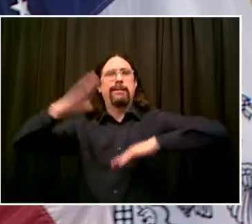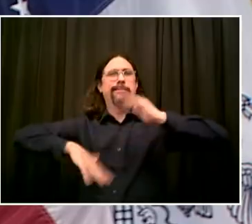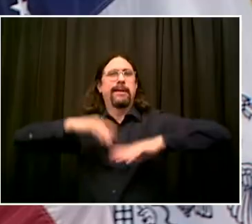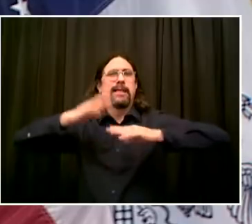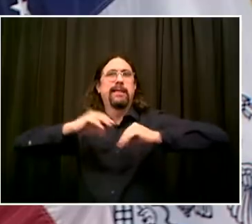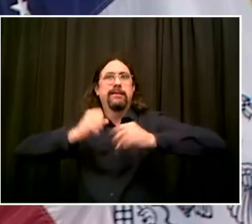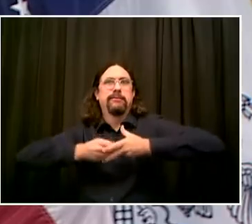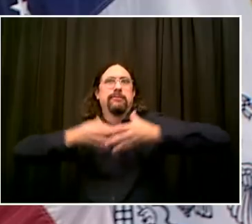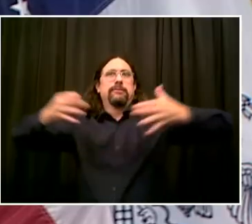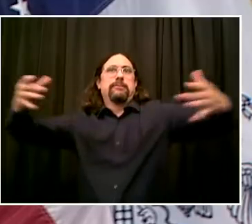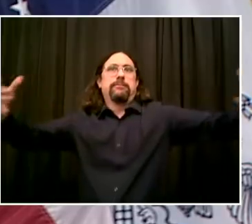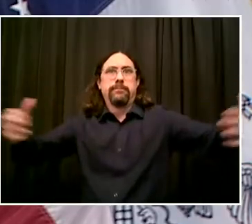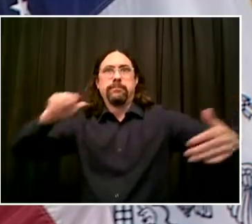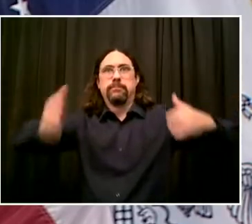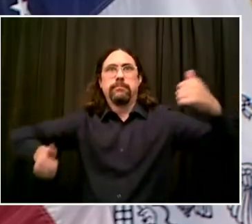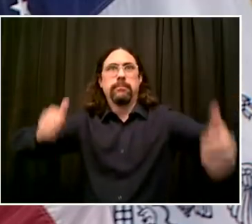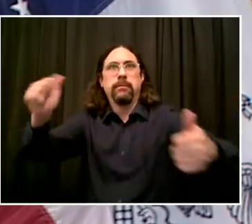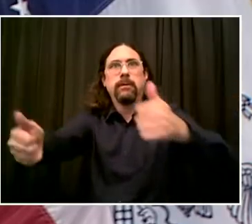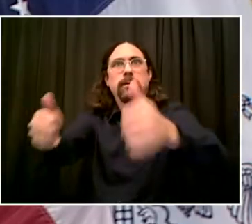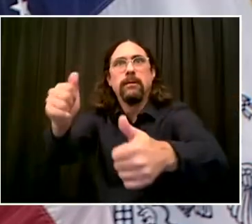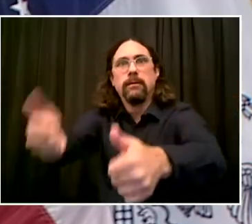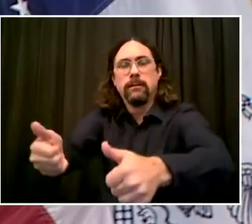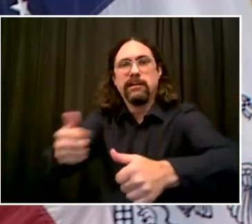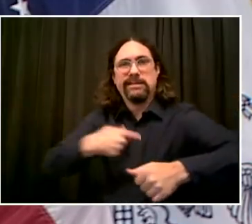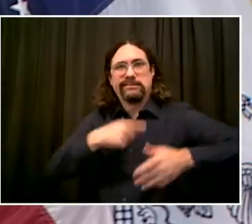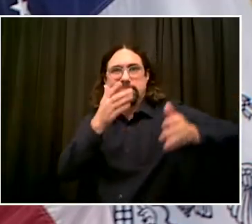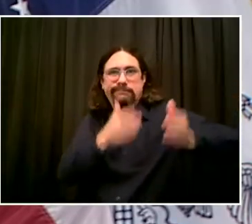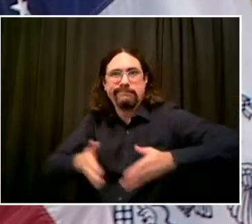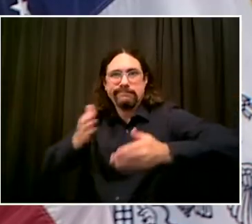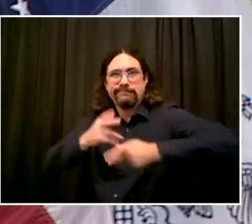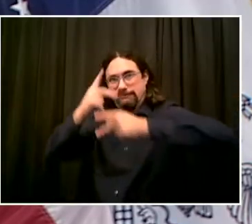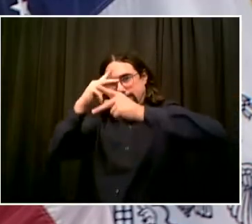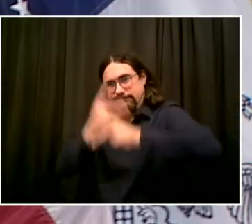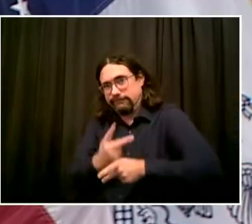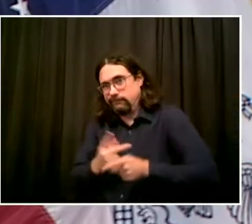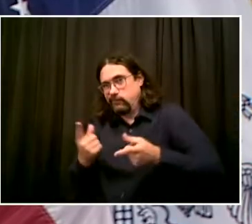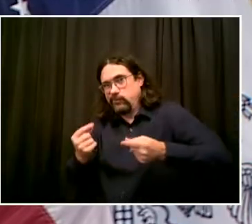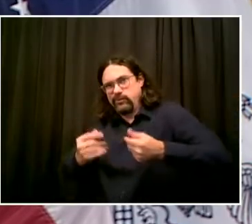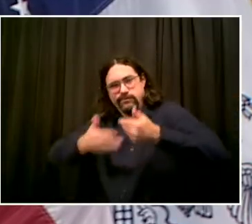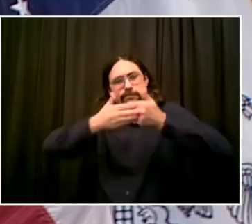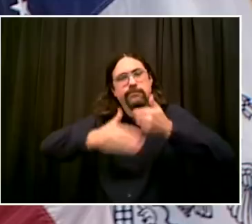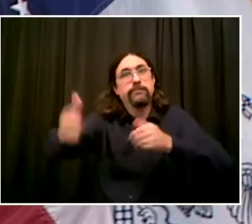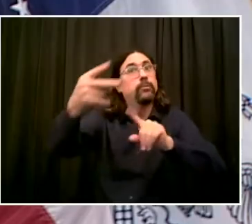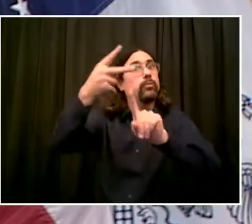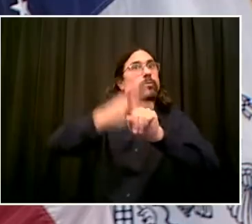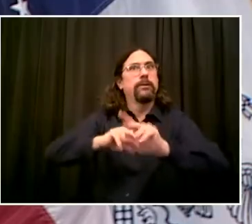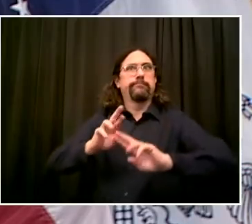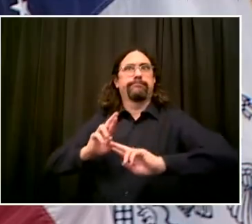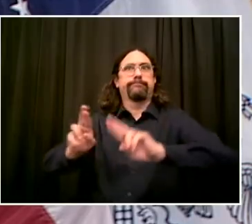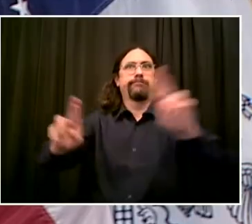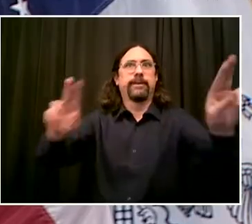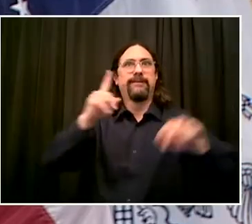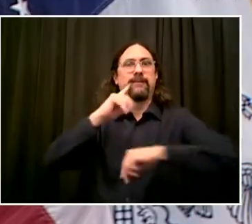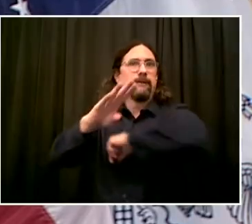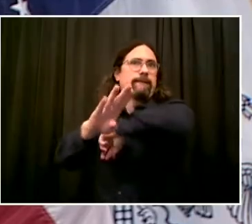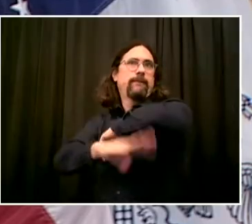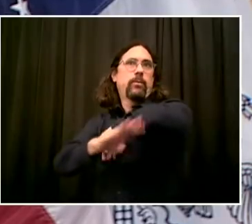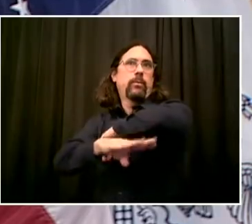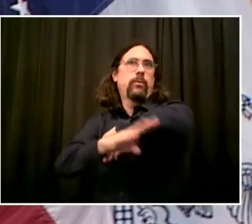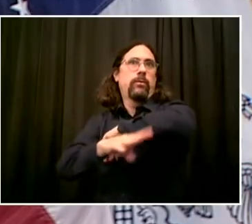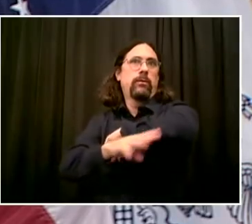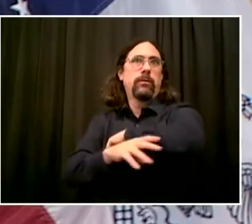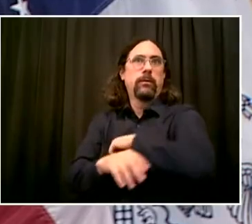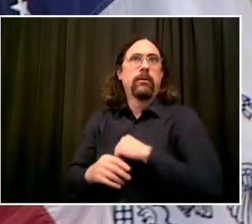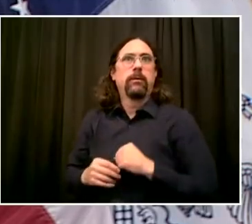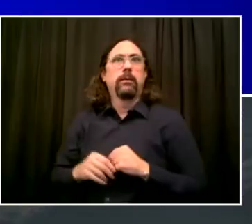ALL THE TIME.